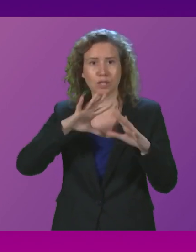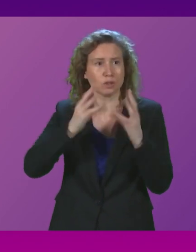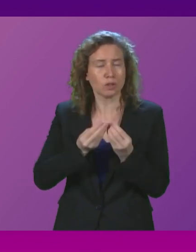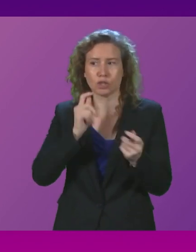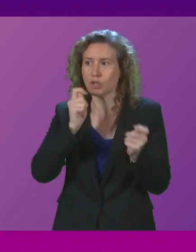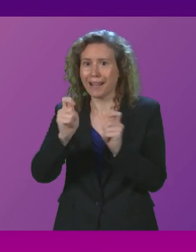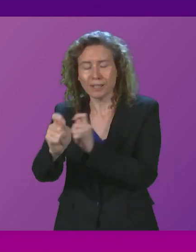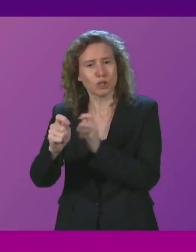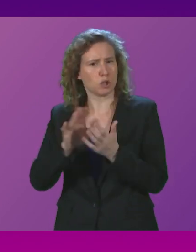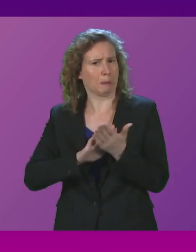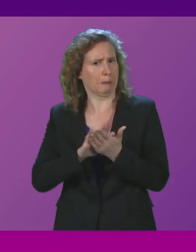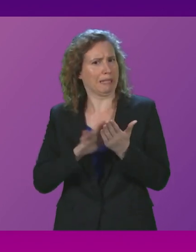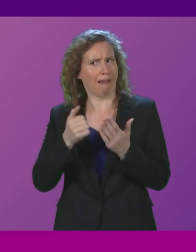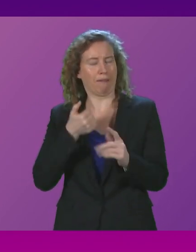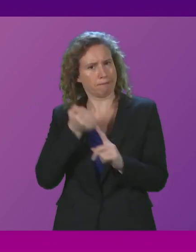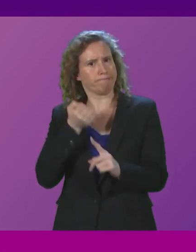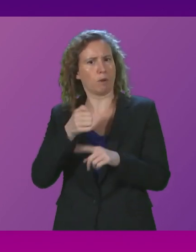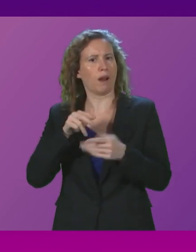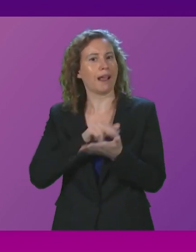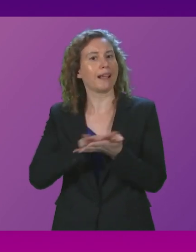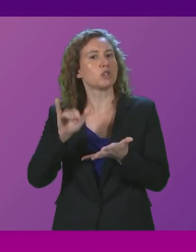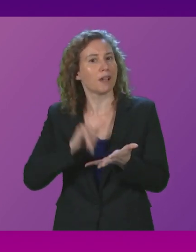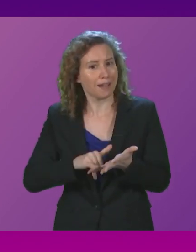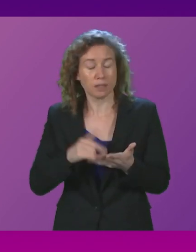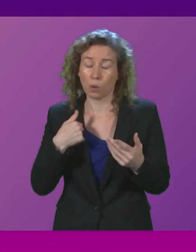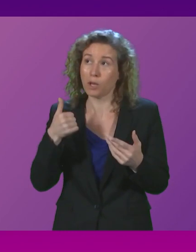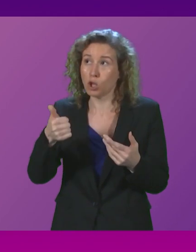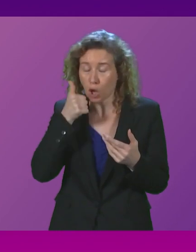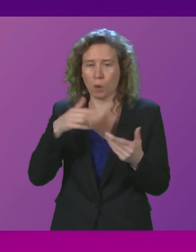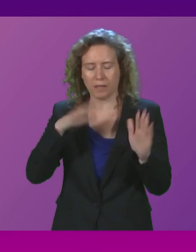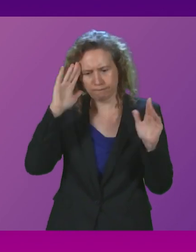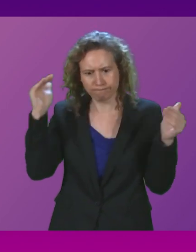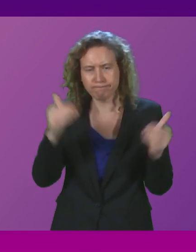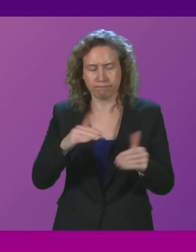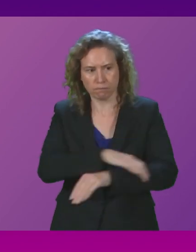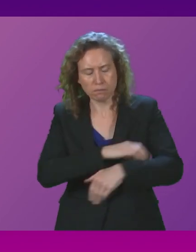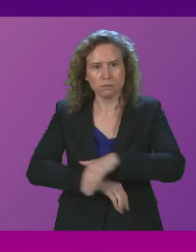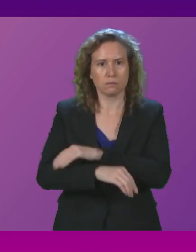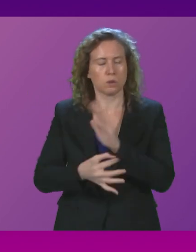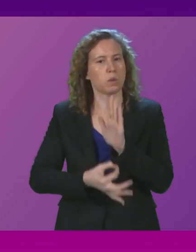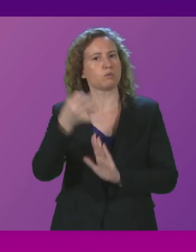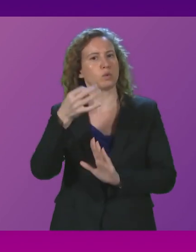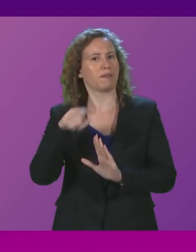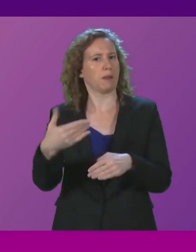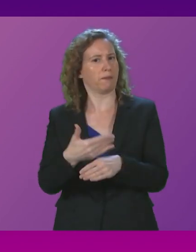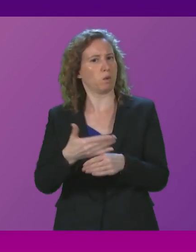There is a sharp focus on doing what is required to improve that performance, which takes me